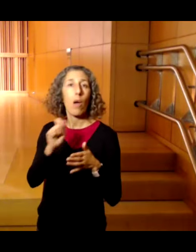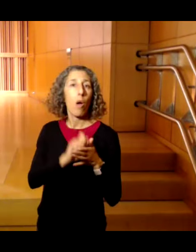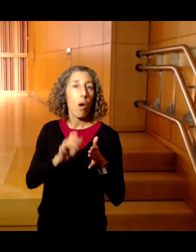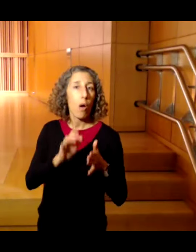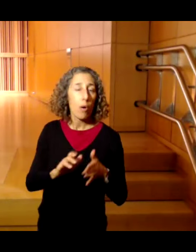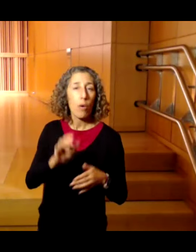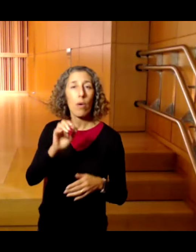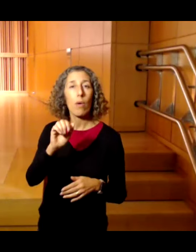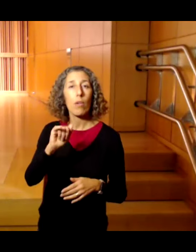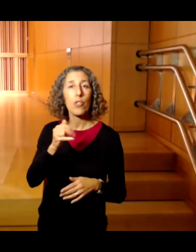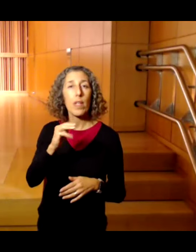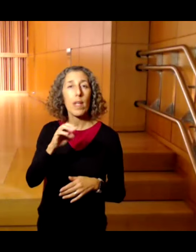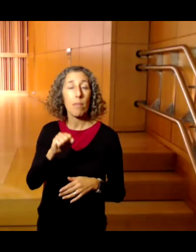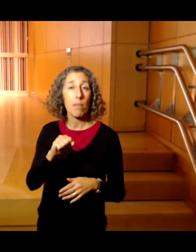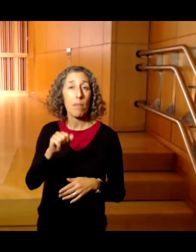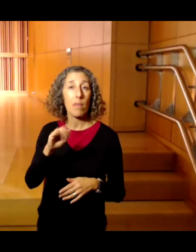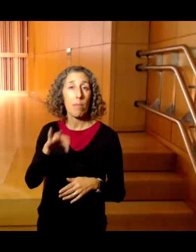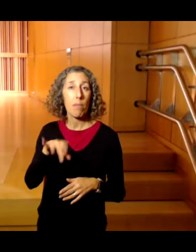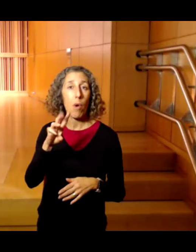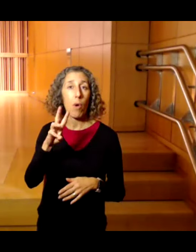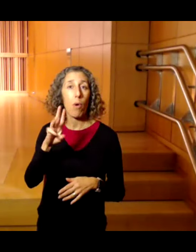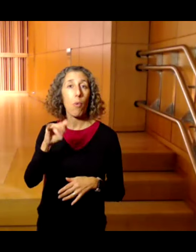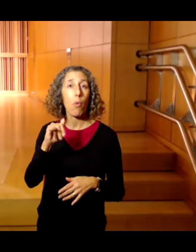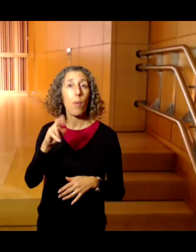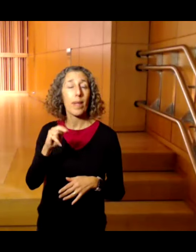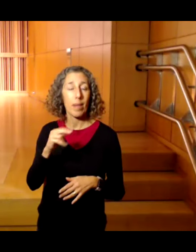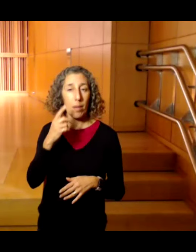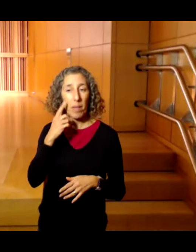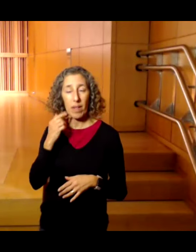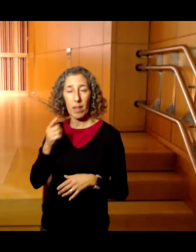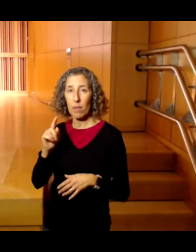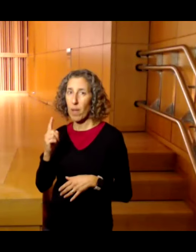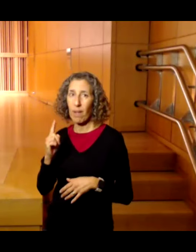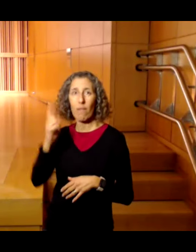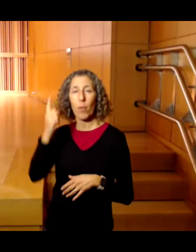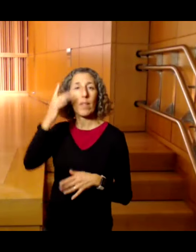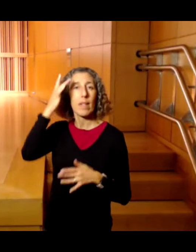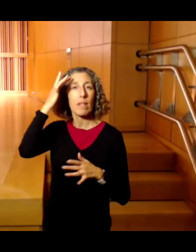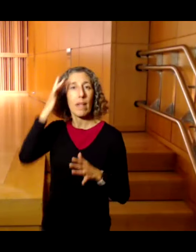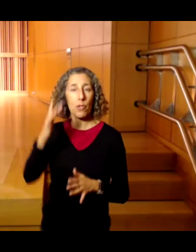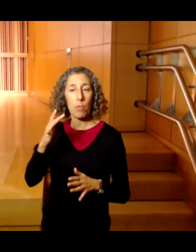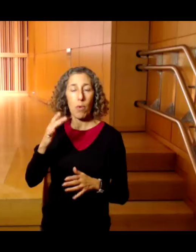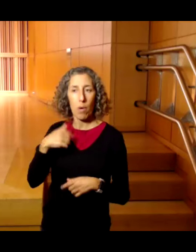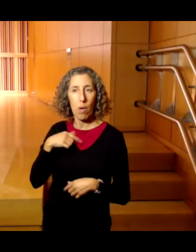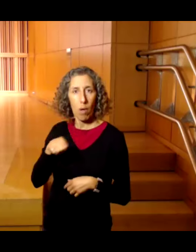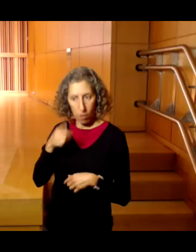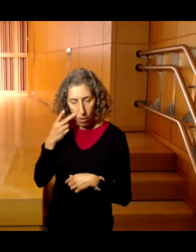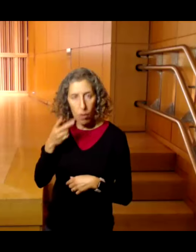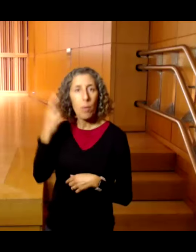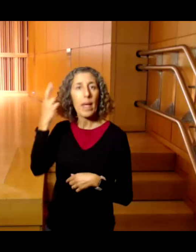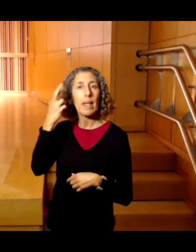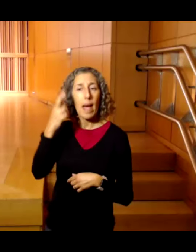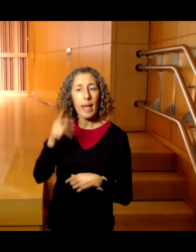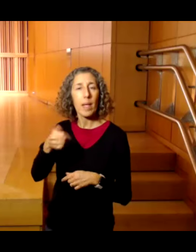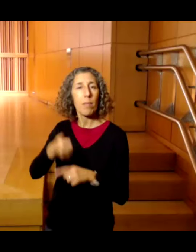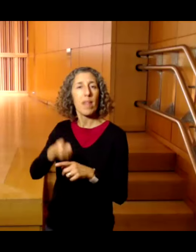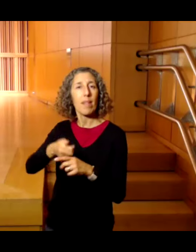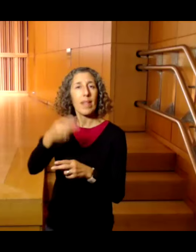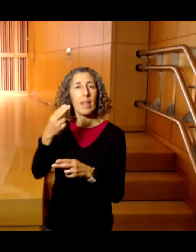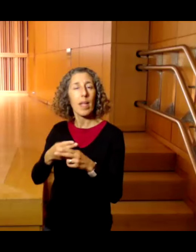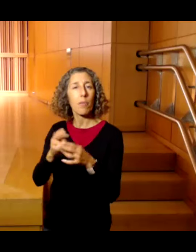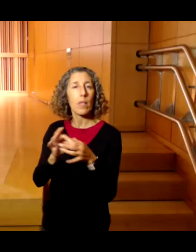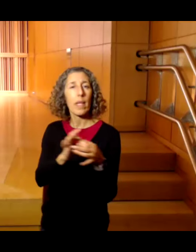Largely because of the fact that he was one of the first intellectuals whom I encountered who dared to name the impossibly intricate relationship between religion, sexuality, identity.